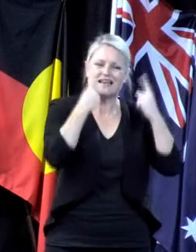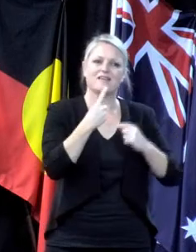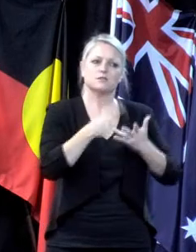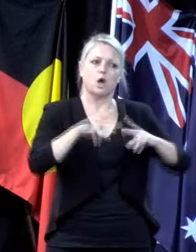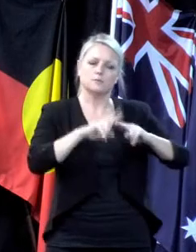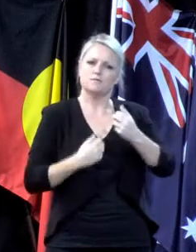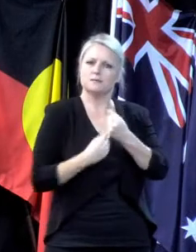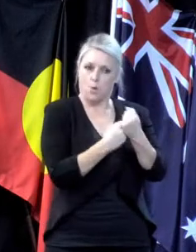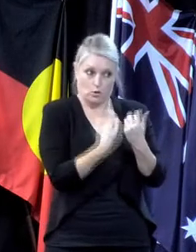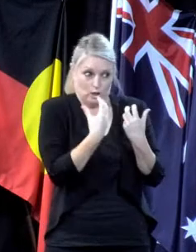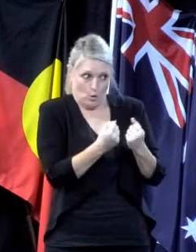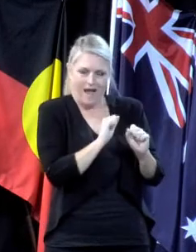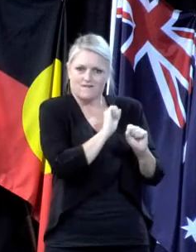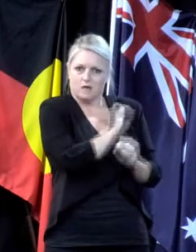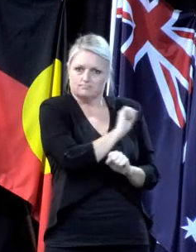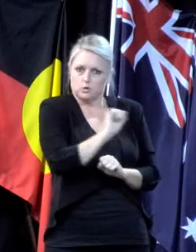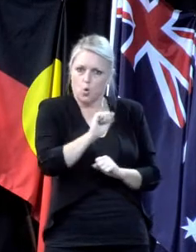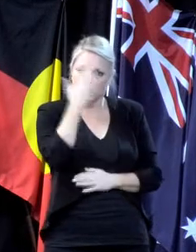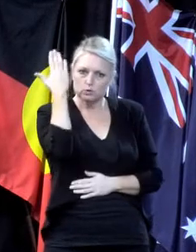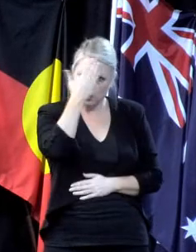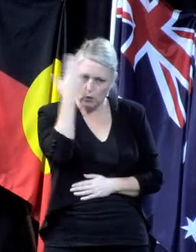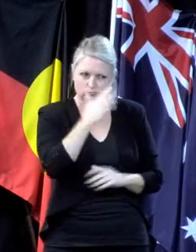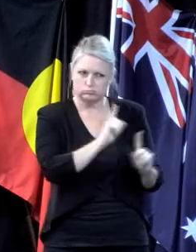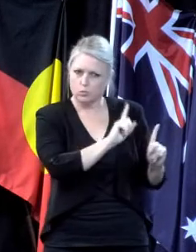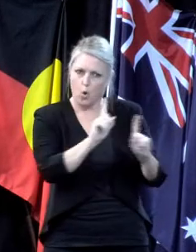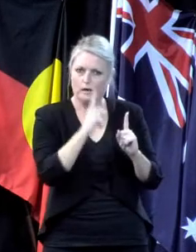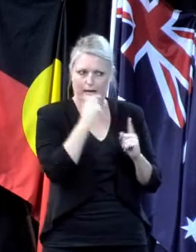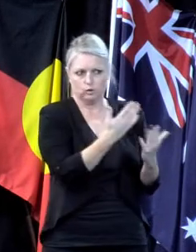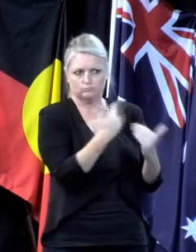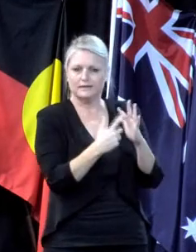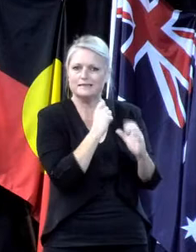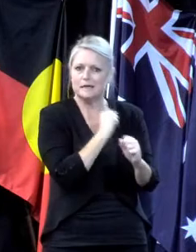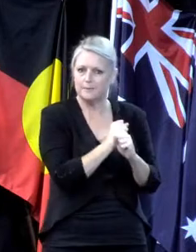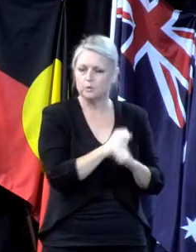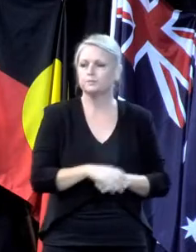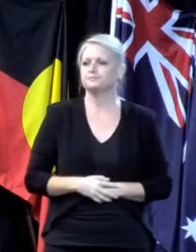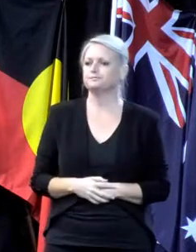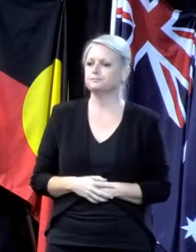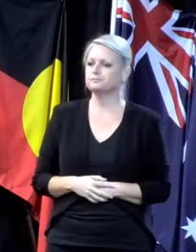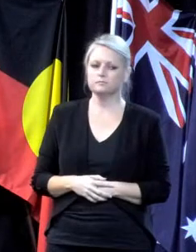in place for First Nations students. Ms. Swancutt.